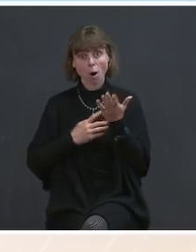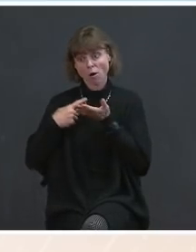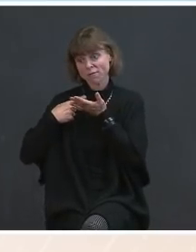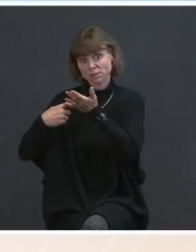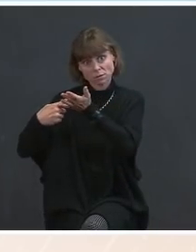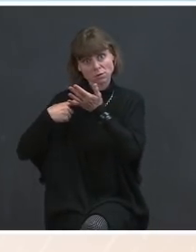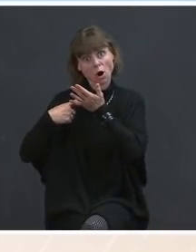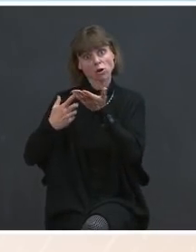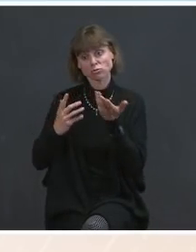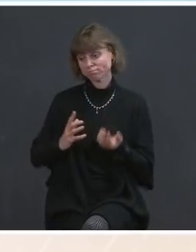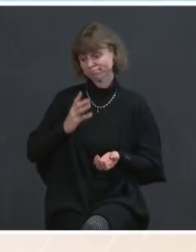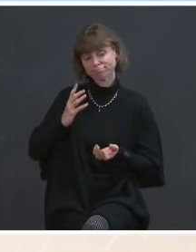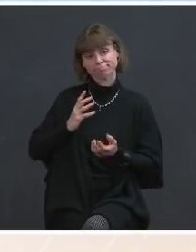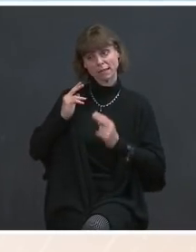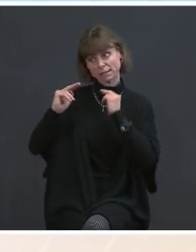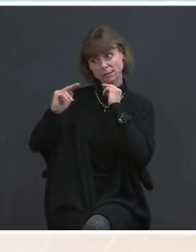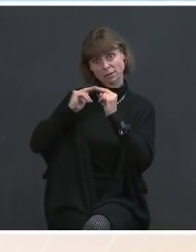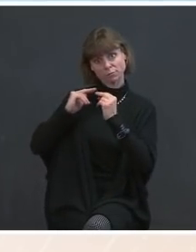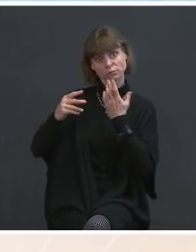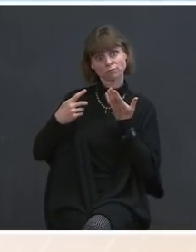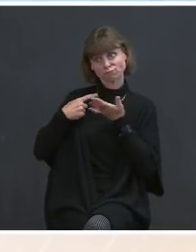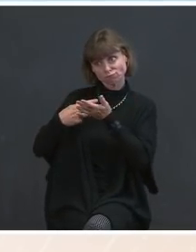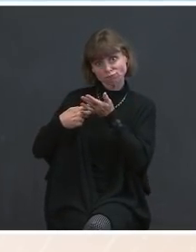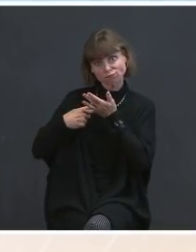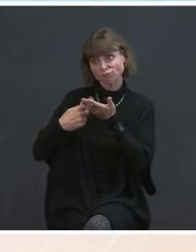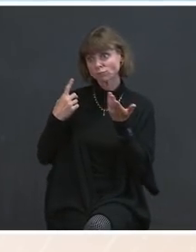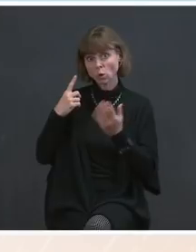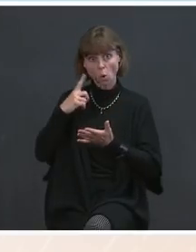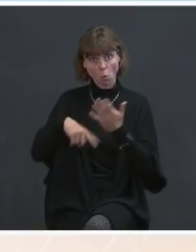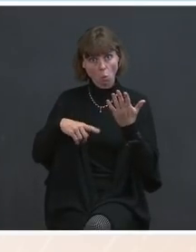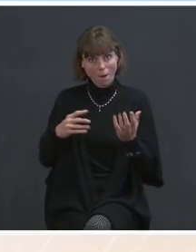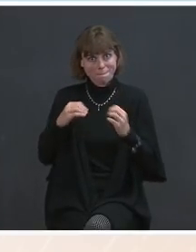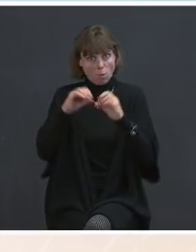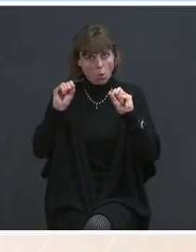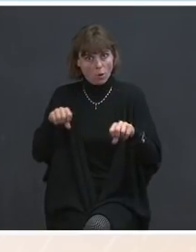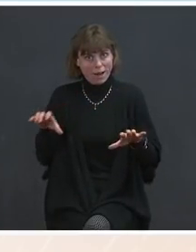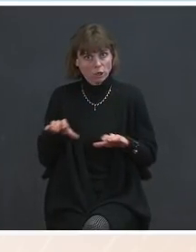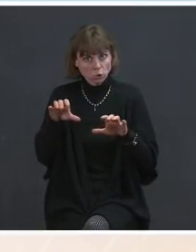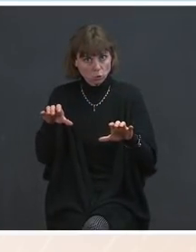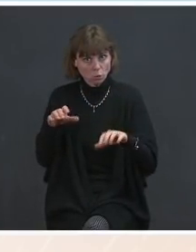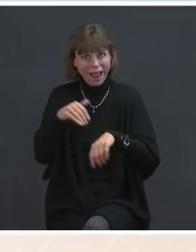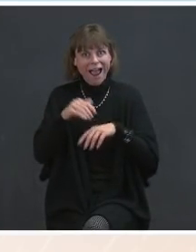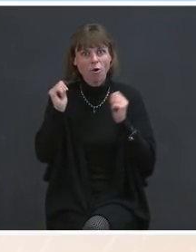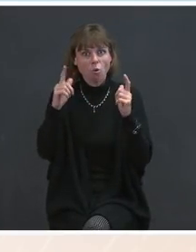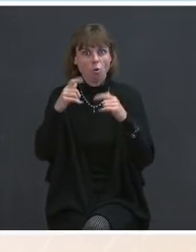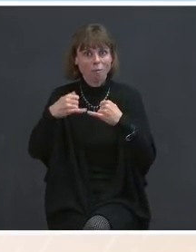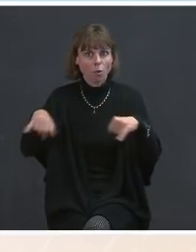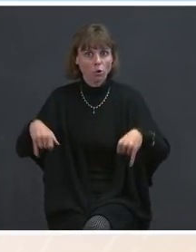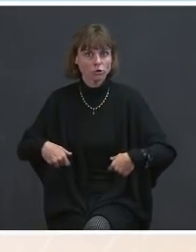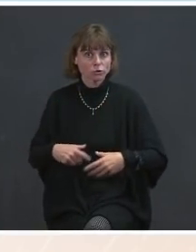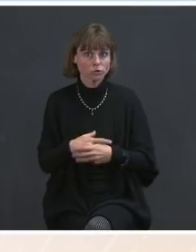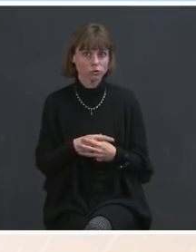and having discussions about what more can be done at all the borders. The Press: And, secondly, on North Korea: